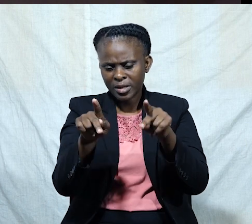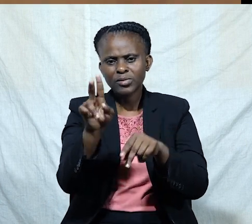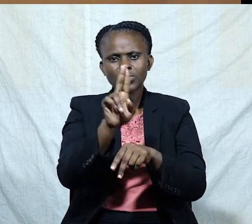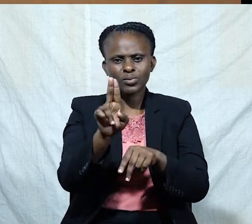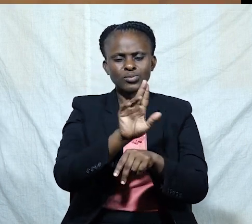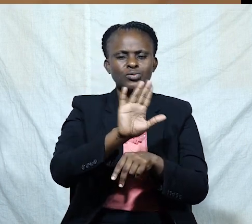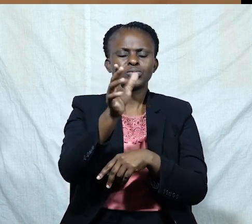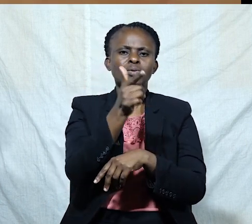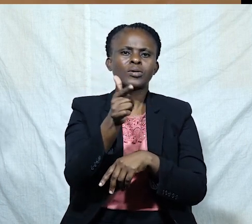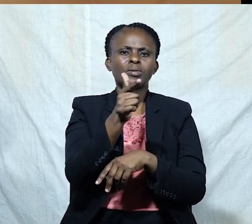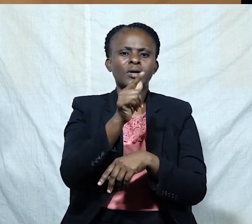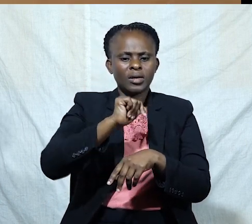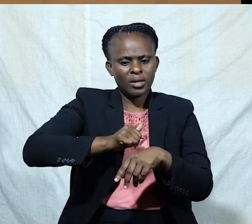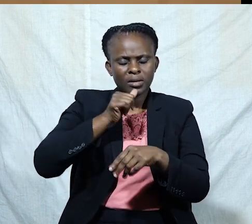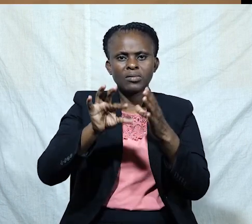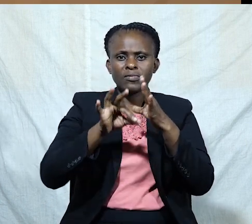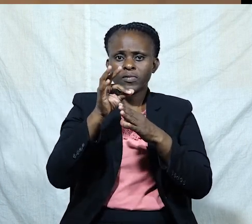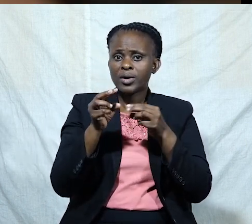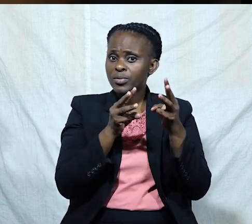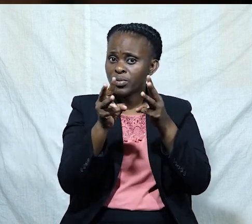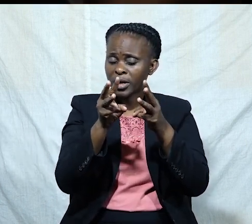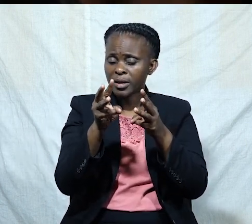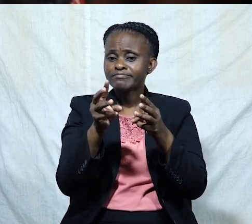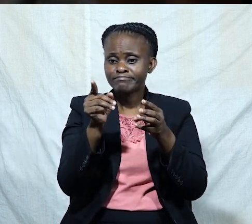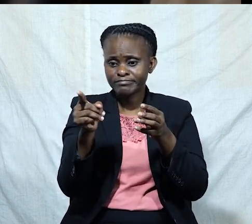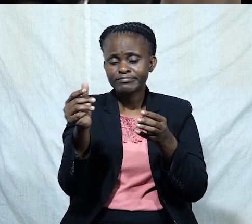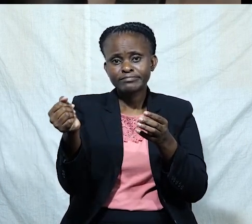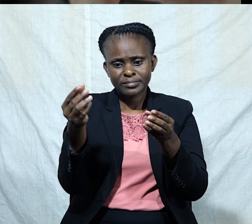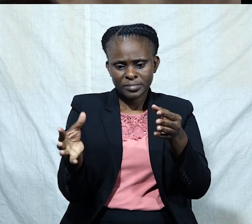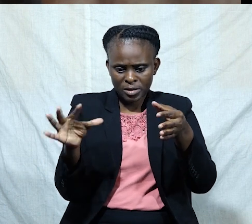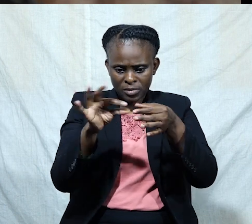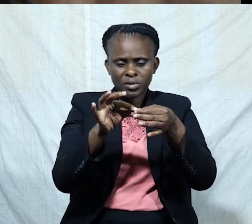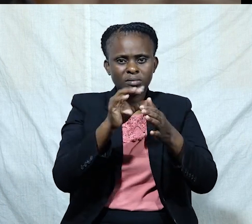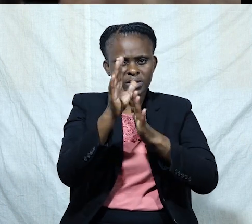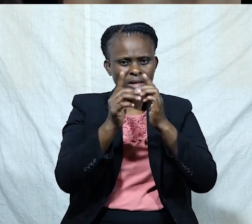So we had to find a way of getting the sign language signal into our services